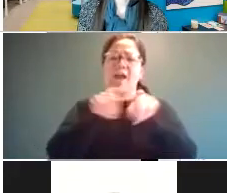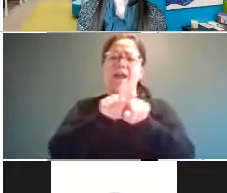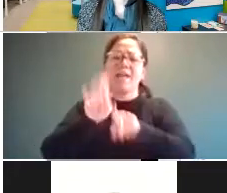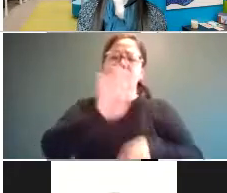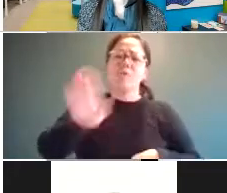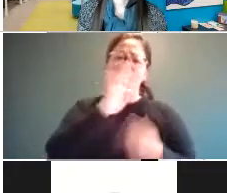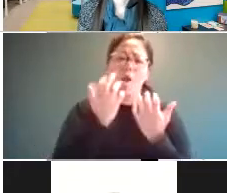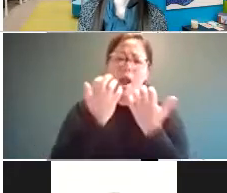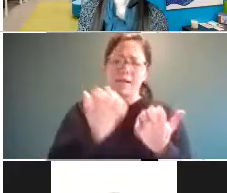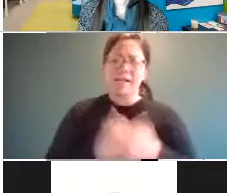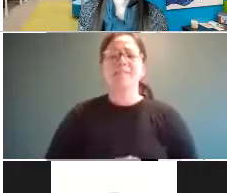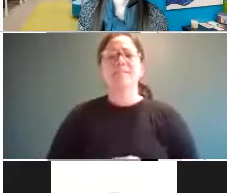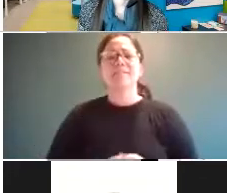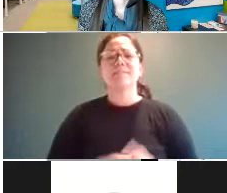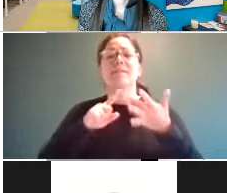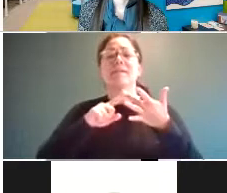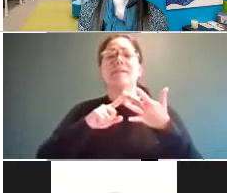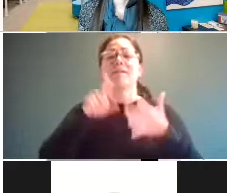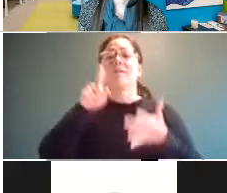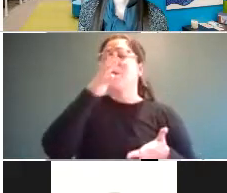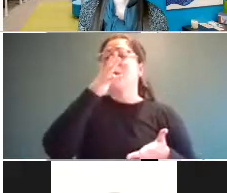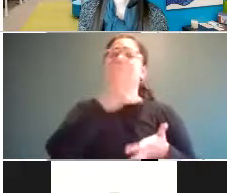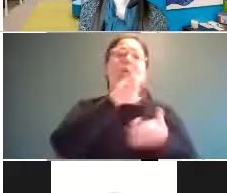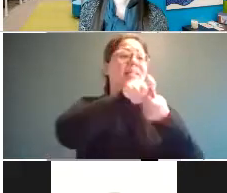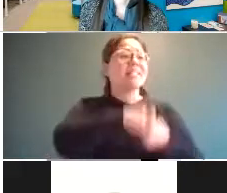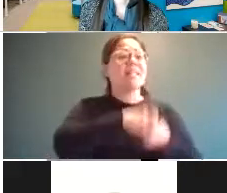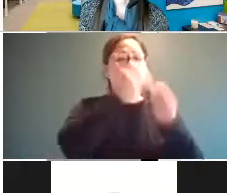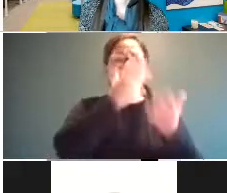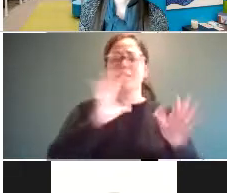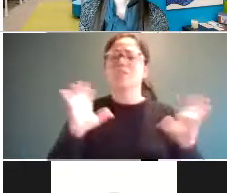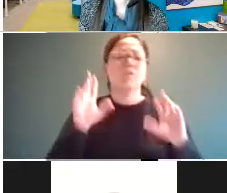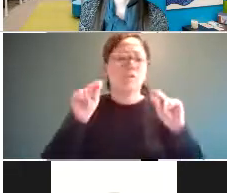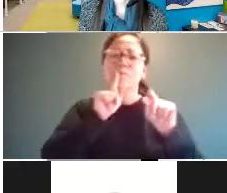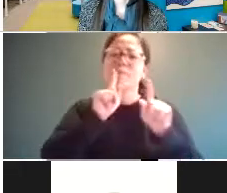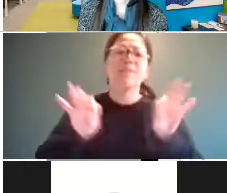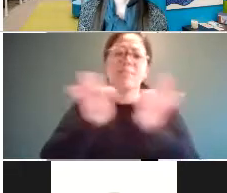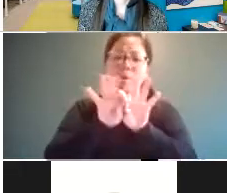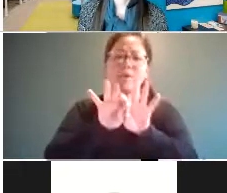Don't ignore the details. It's going to be the little things that can really pop out